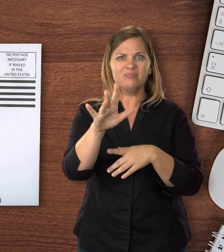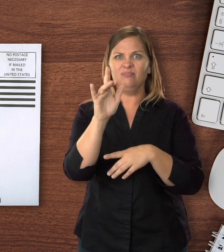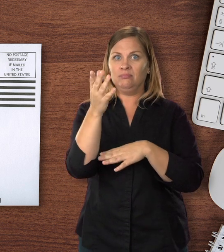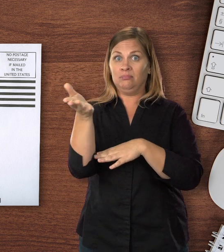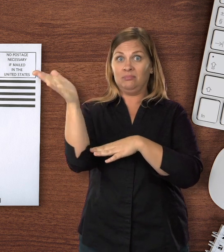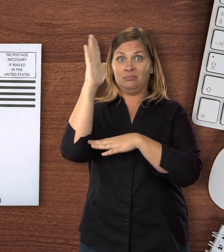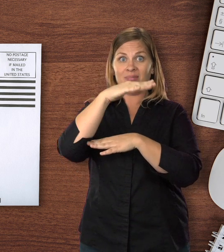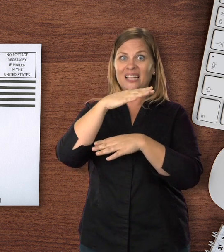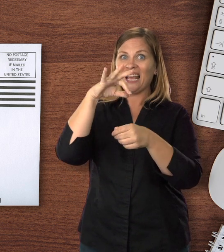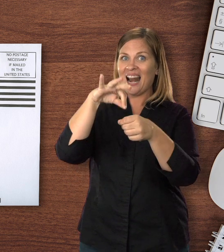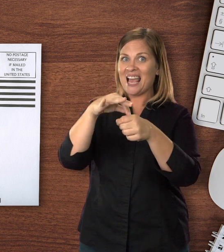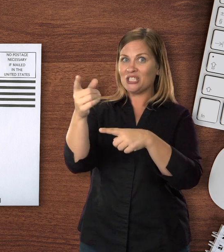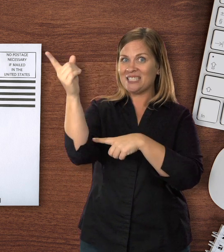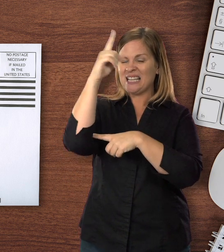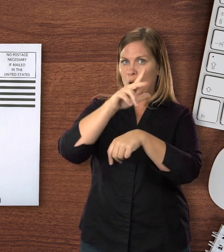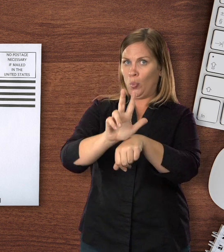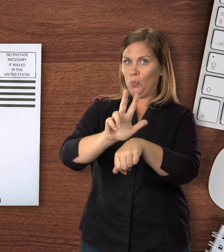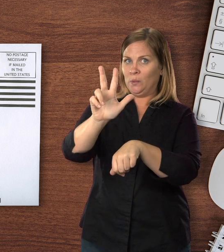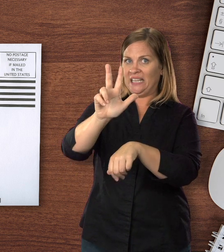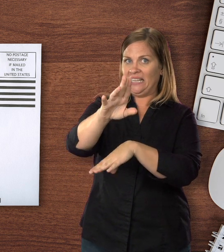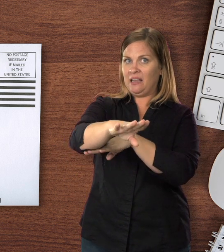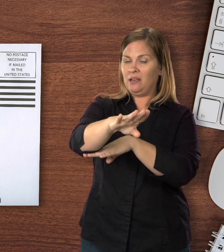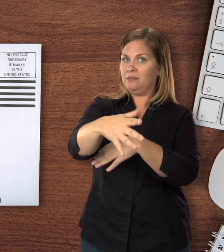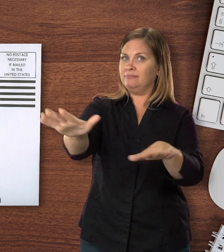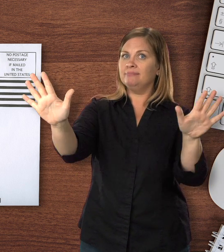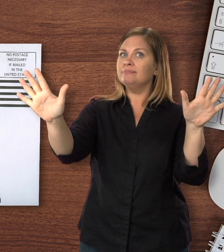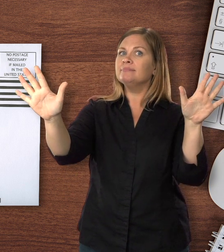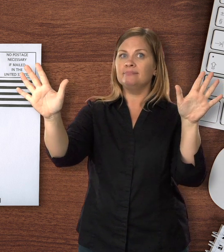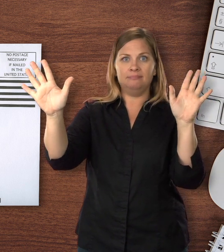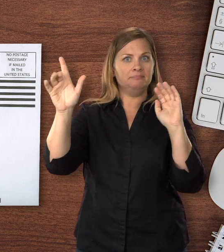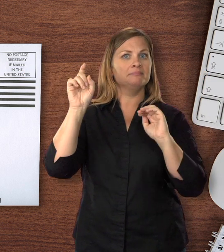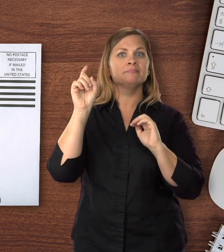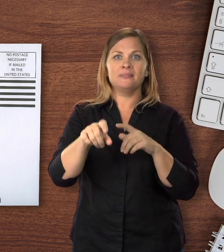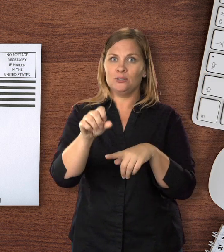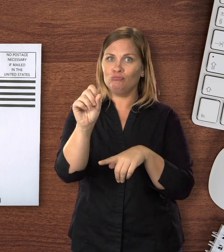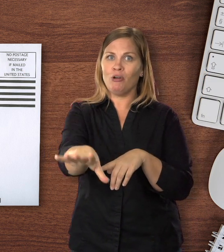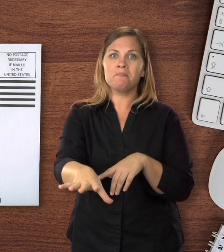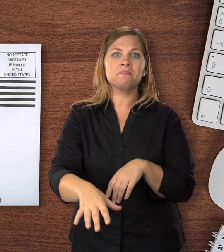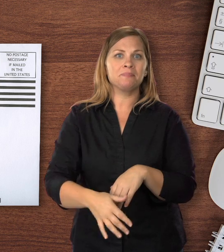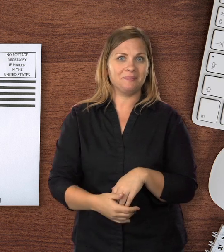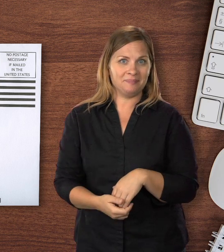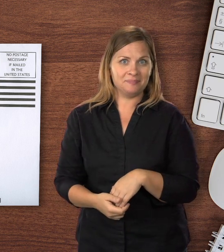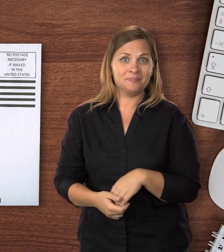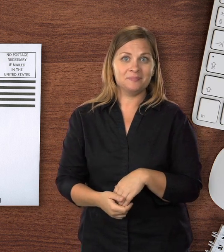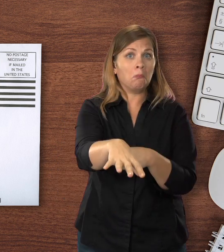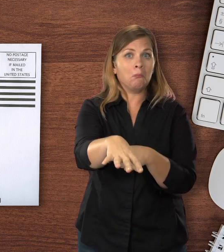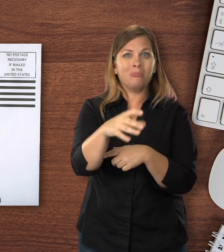In this case it has to be dropped off by 3:00 p.m. on Election Day.